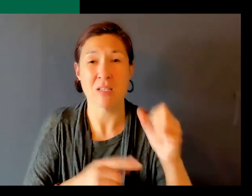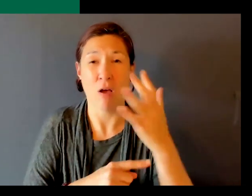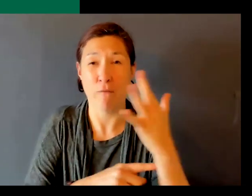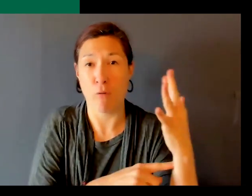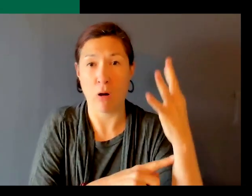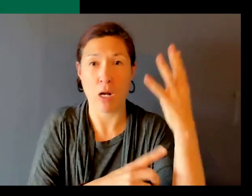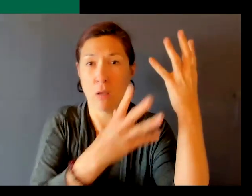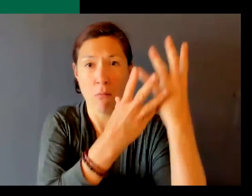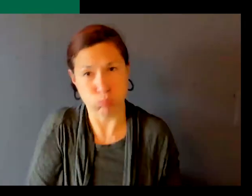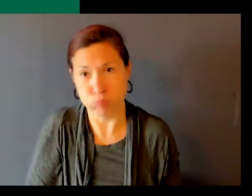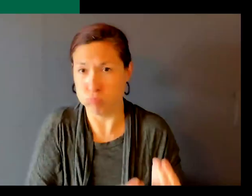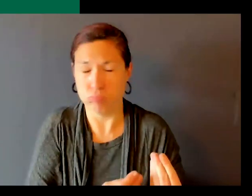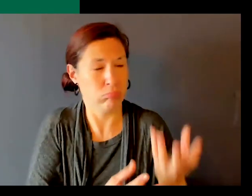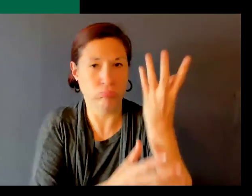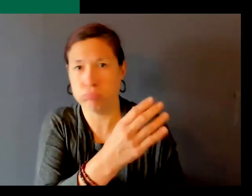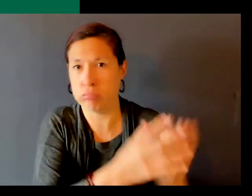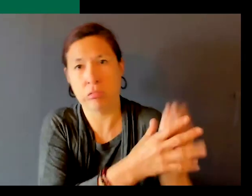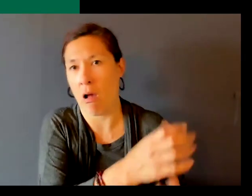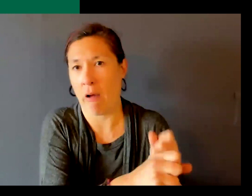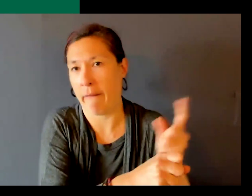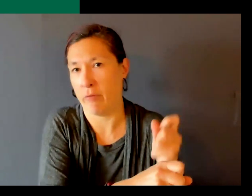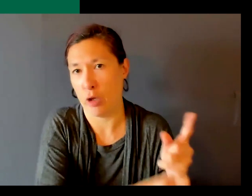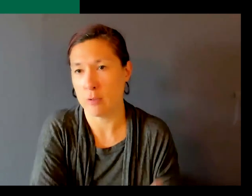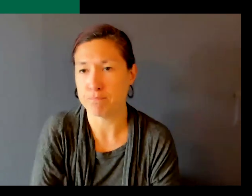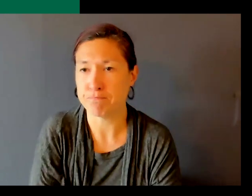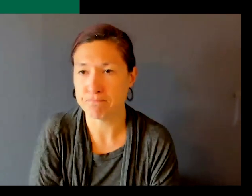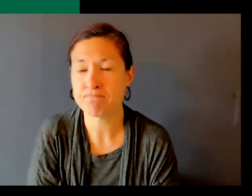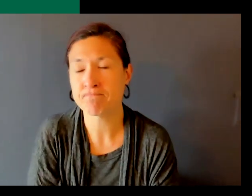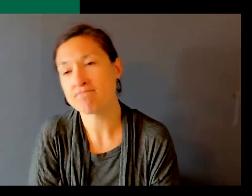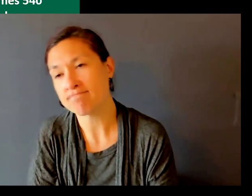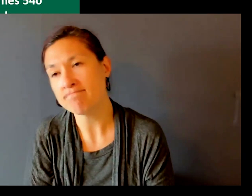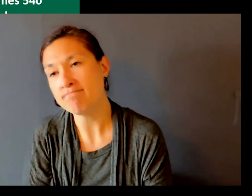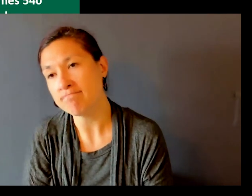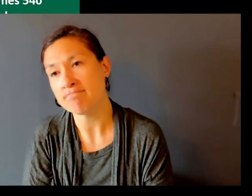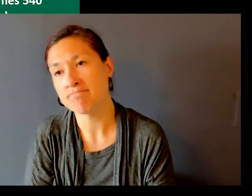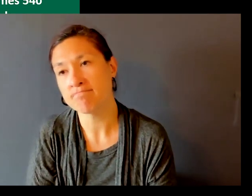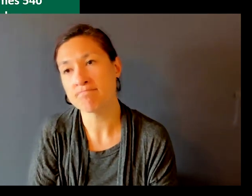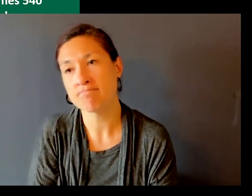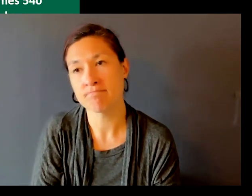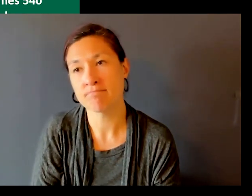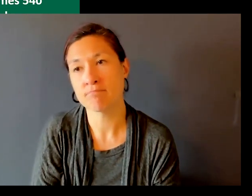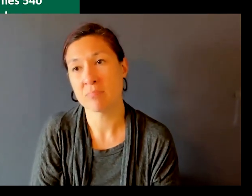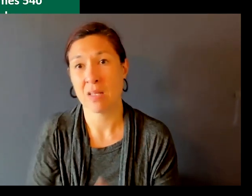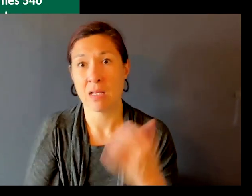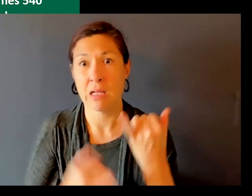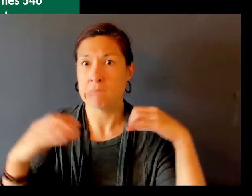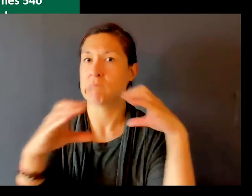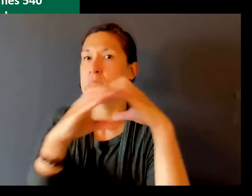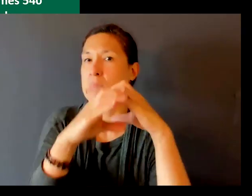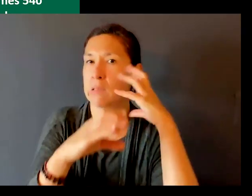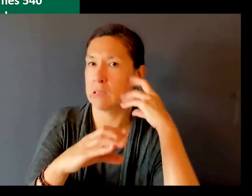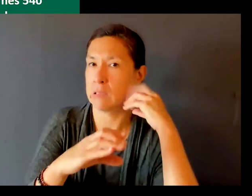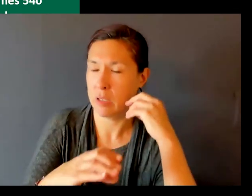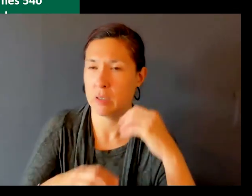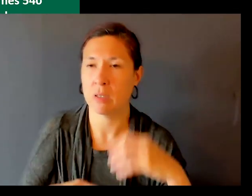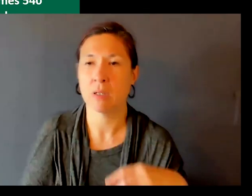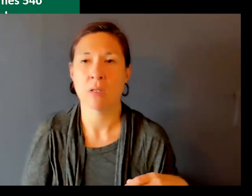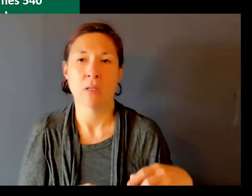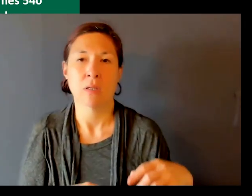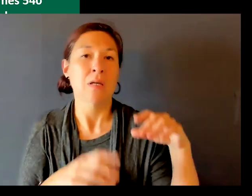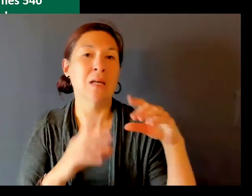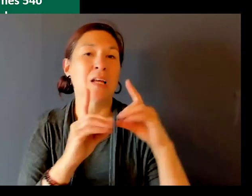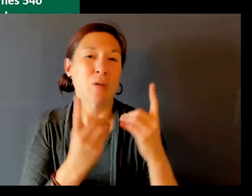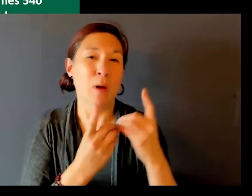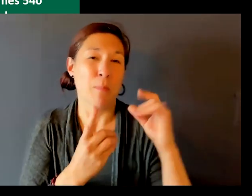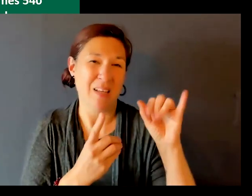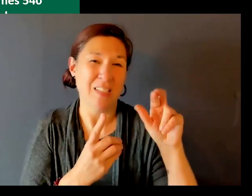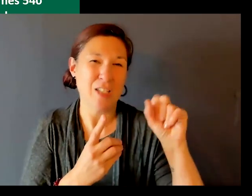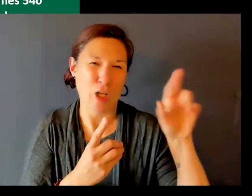This team worked through existing data and policies and developed a draft framework, themes, and goals. We have taken this work to other agencies and branches of the administration. We have held two biodiversity workshops. One with conservation organizations, commercial fishery, hunting, and fishing, and academics. And one with our sister environmental agencies, including the department of conversation and recreation, agricultural resources, environmental protection